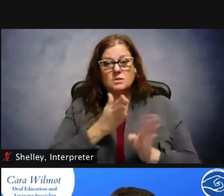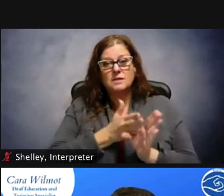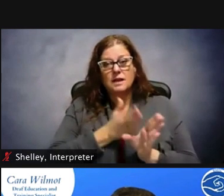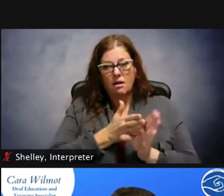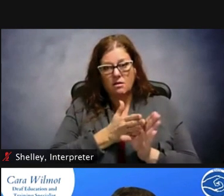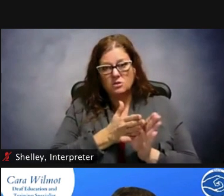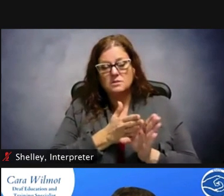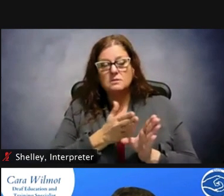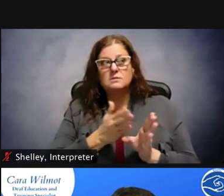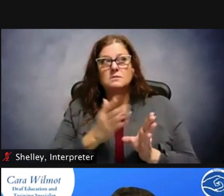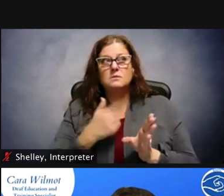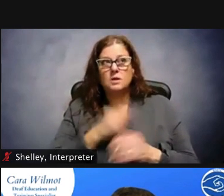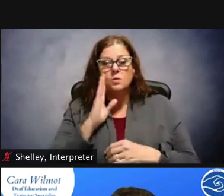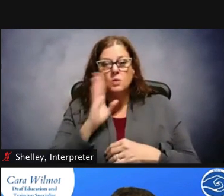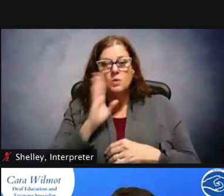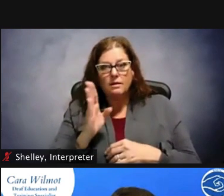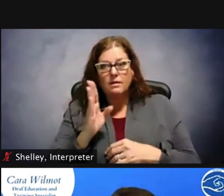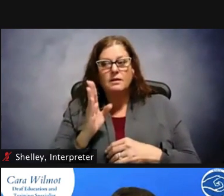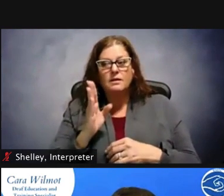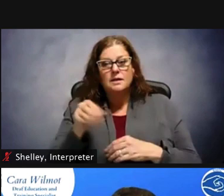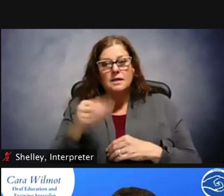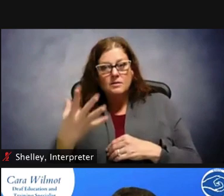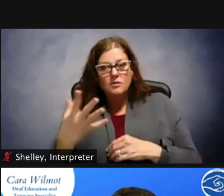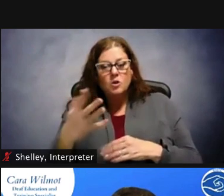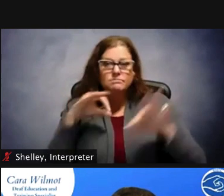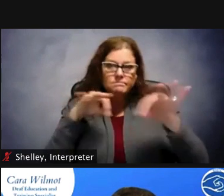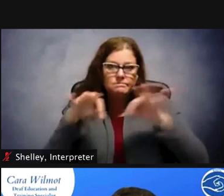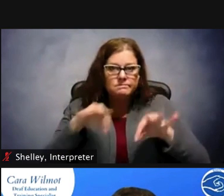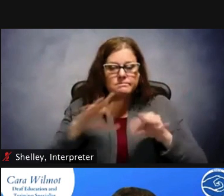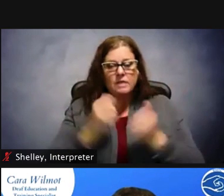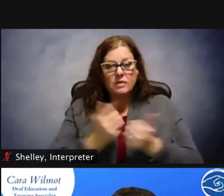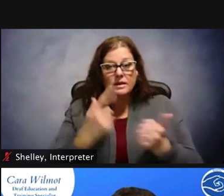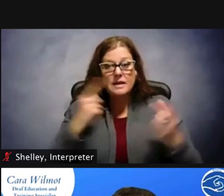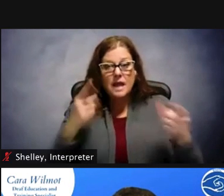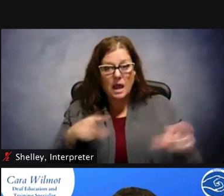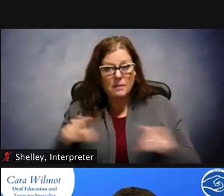So we're going to kind of give her a rundown of all the things going on with this student,